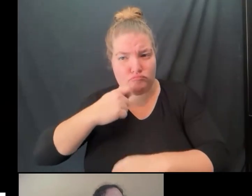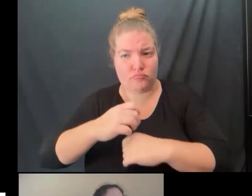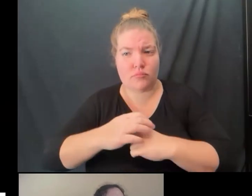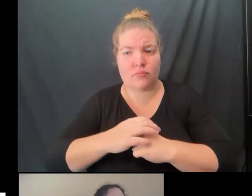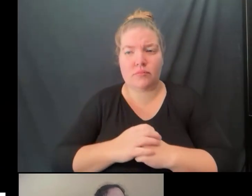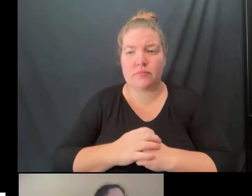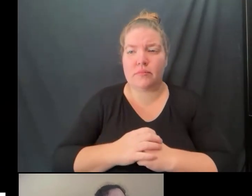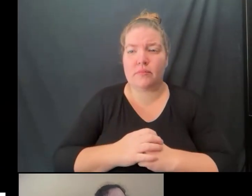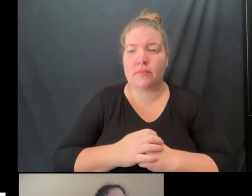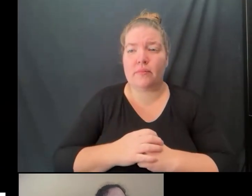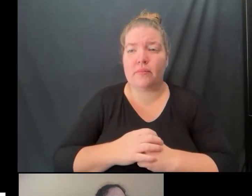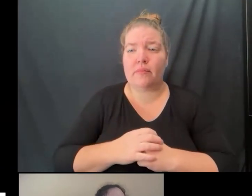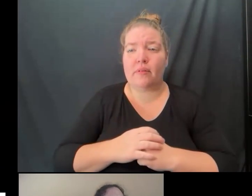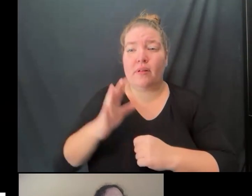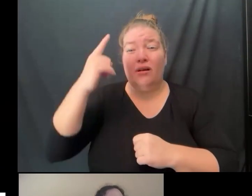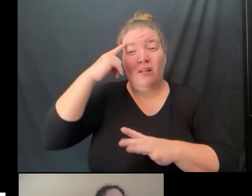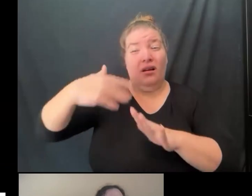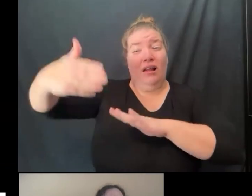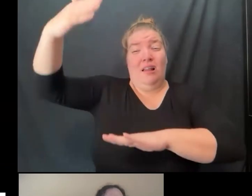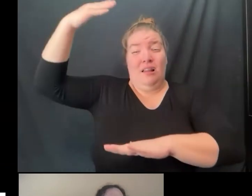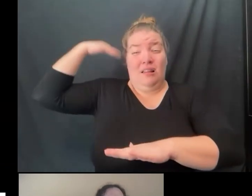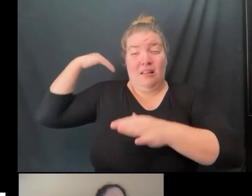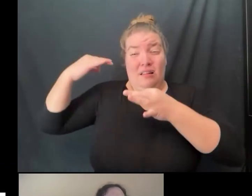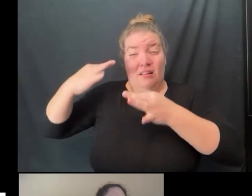if you studied the type of labor that was often